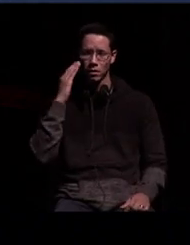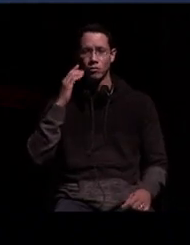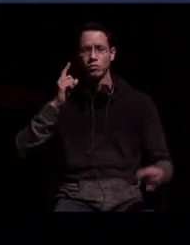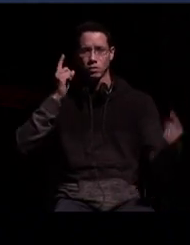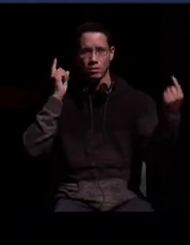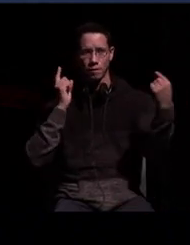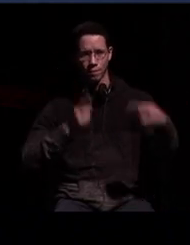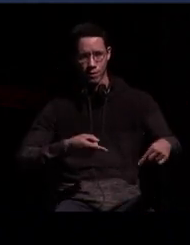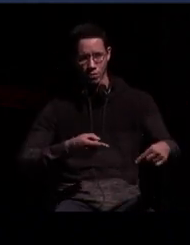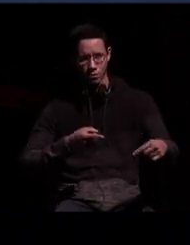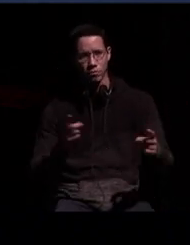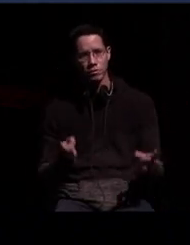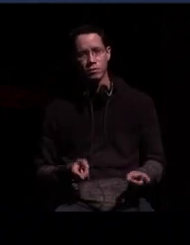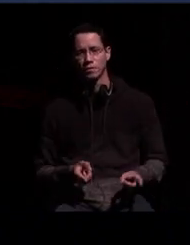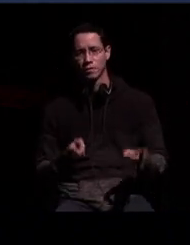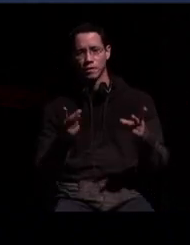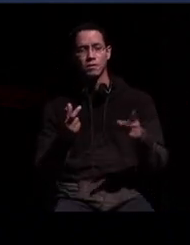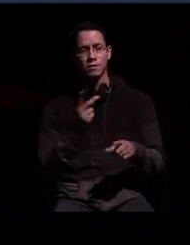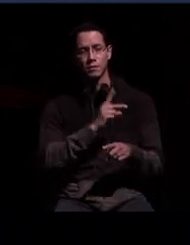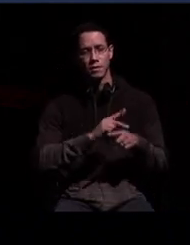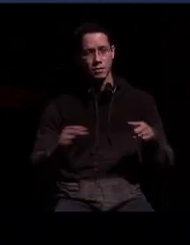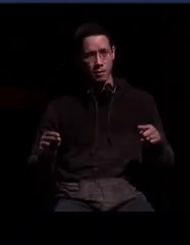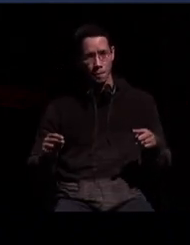of defeating vulnerabilities,